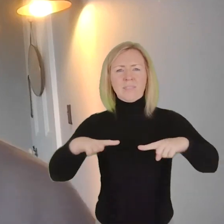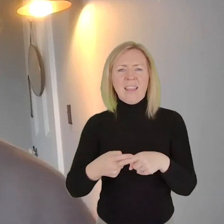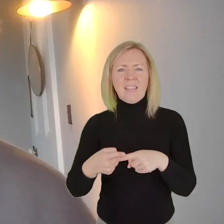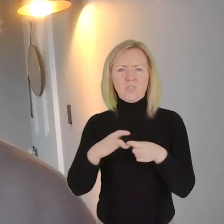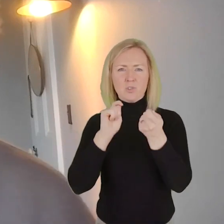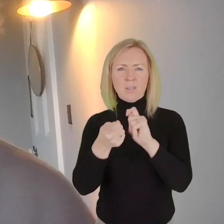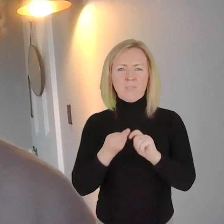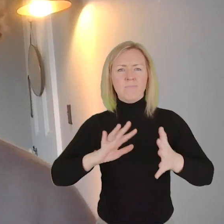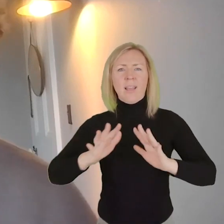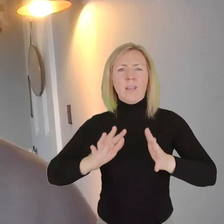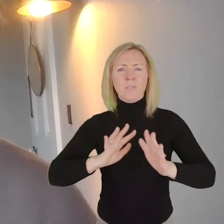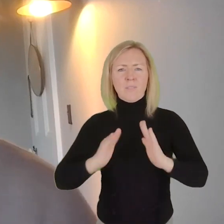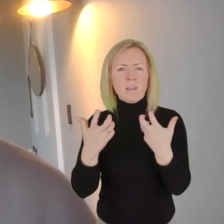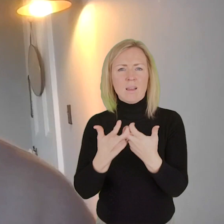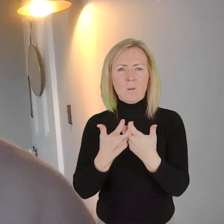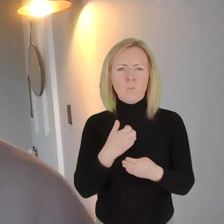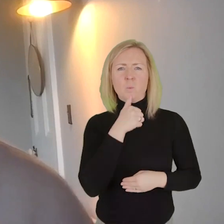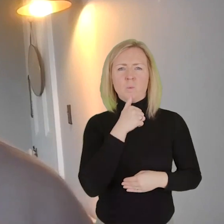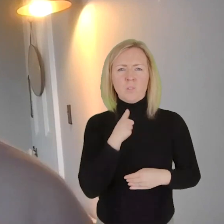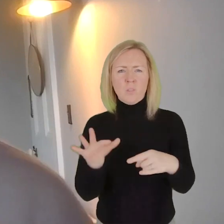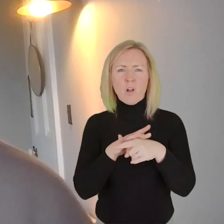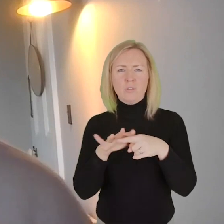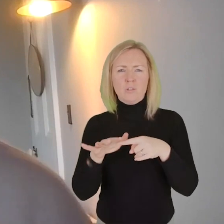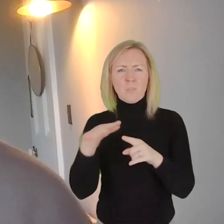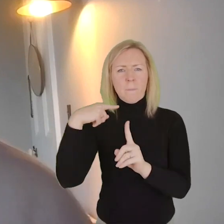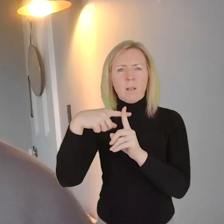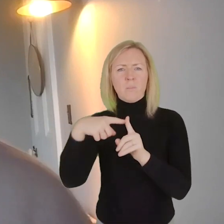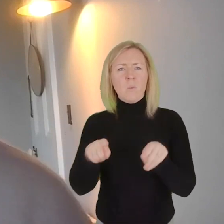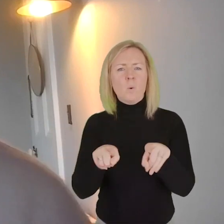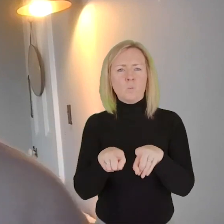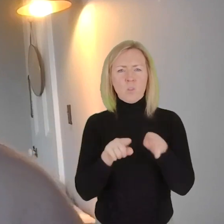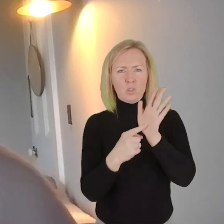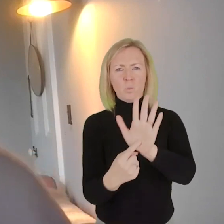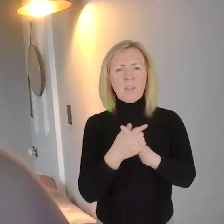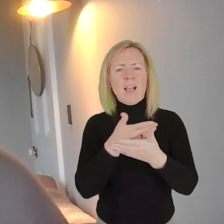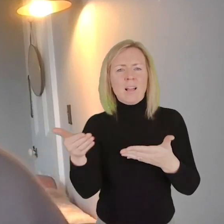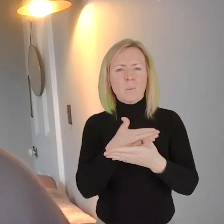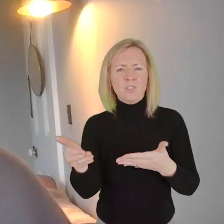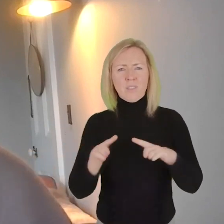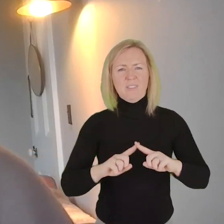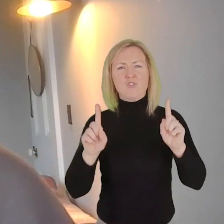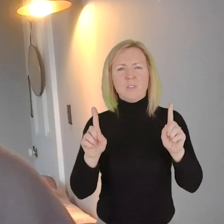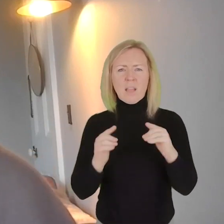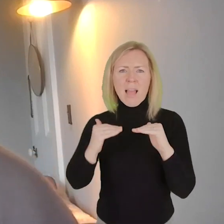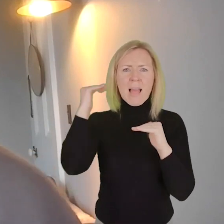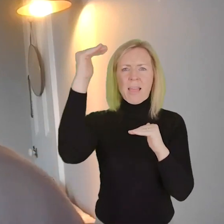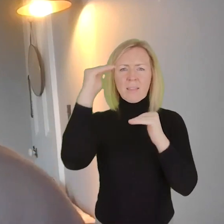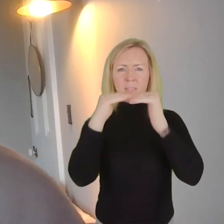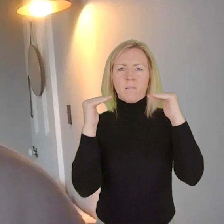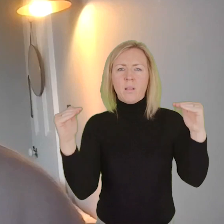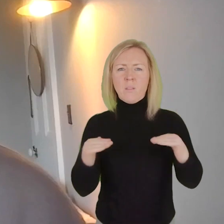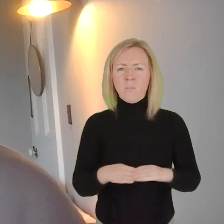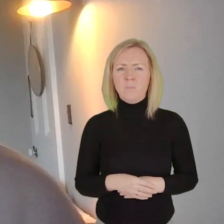that is taking the small nuances and the large grammatical differences and sort of moving it up to the next level, really.